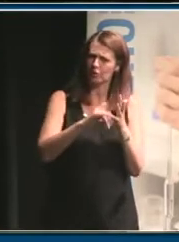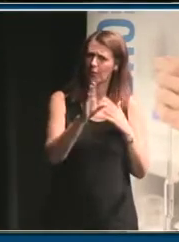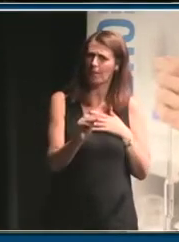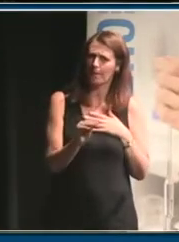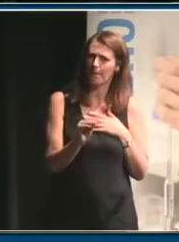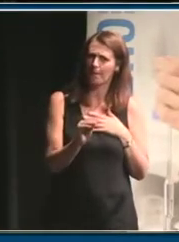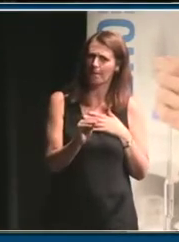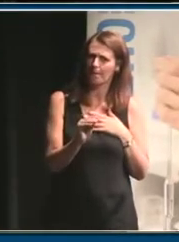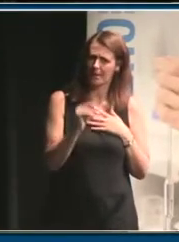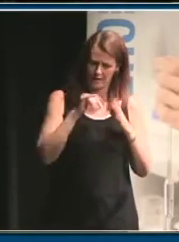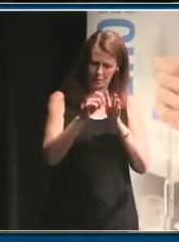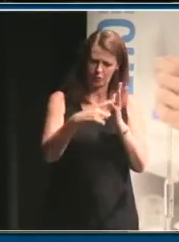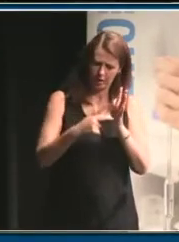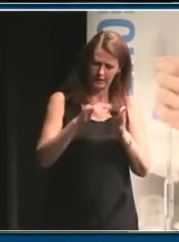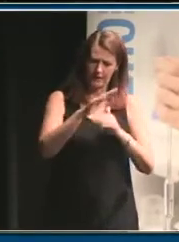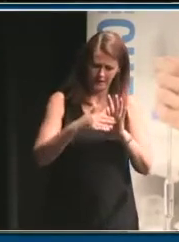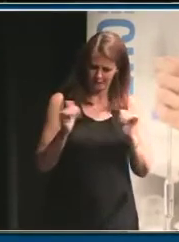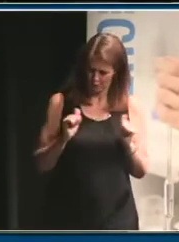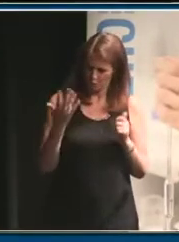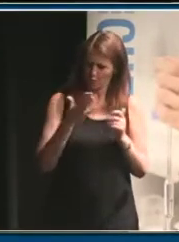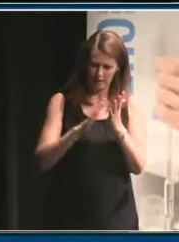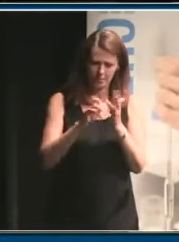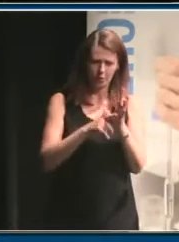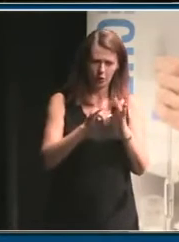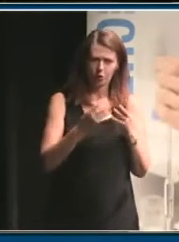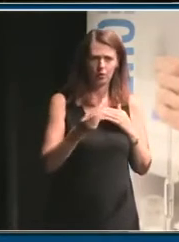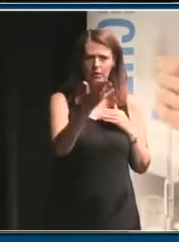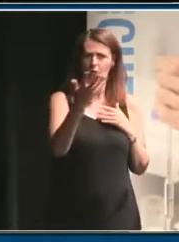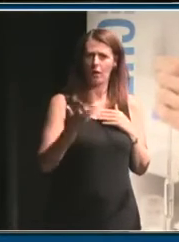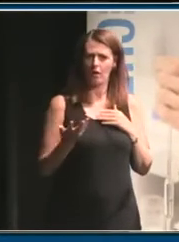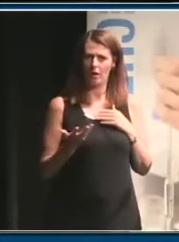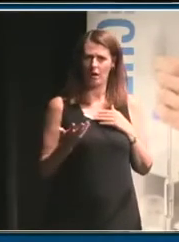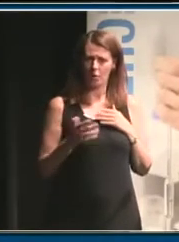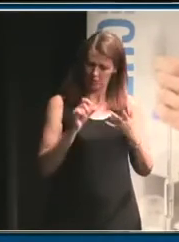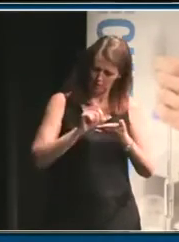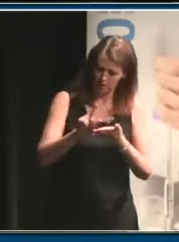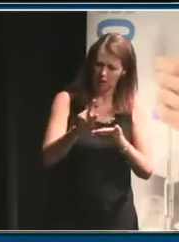product's life where is that molecule going? and as we manufacture it, sell it and use it who is